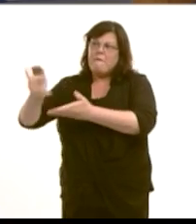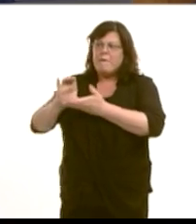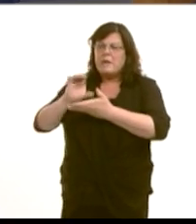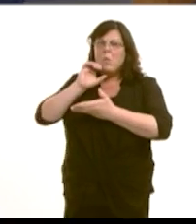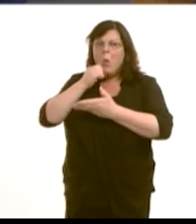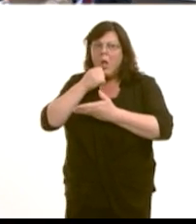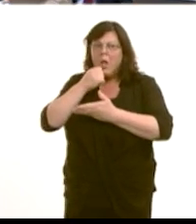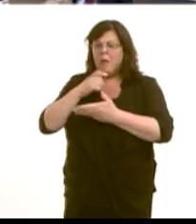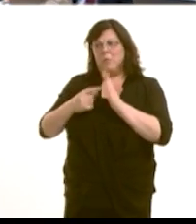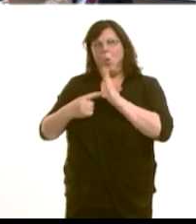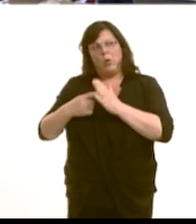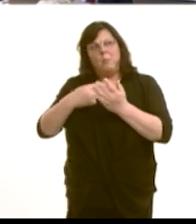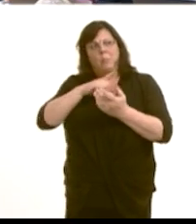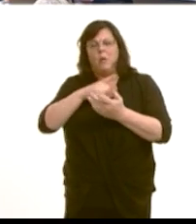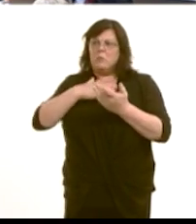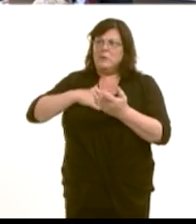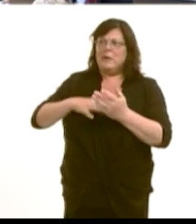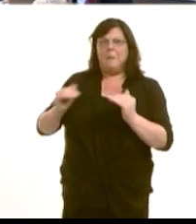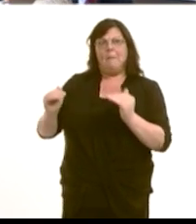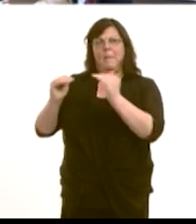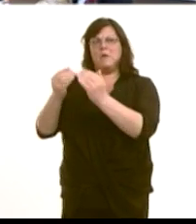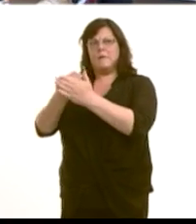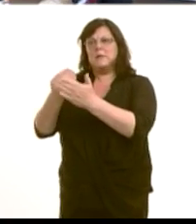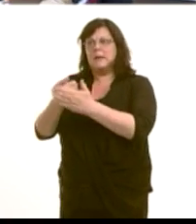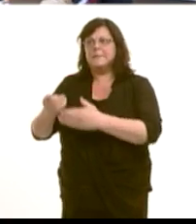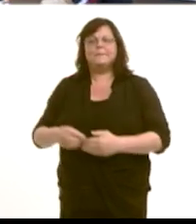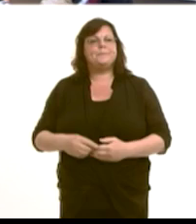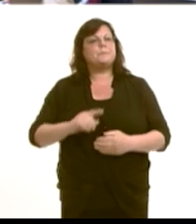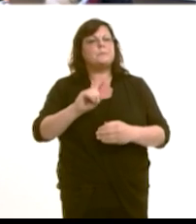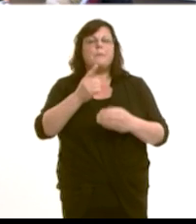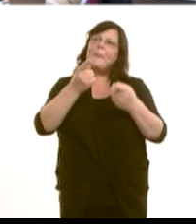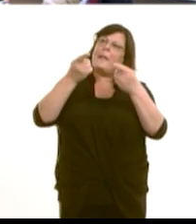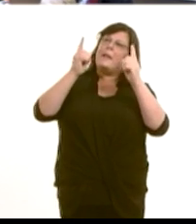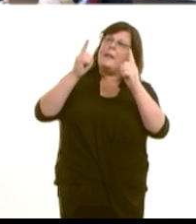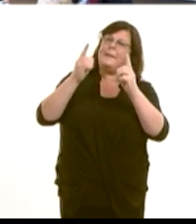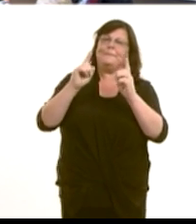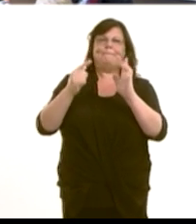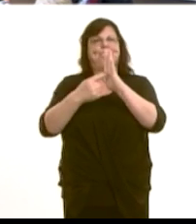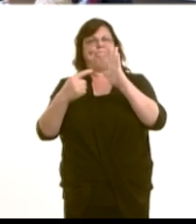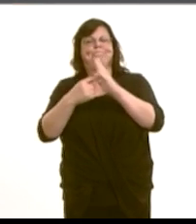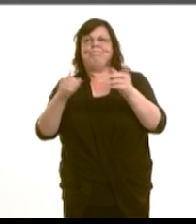Julie Morgan: One of the key planks of the city deal is the metro, which could transform